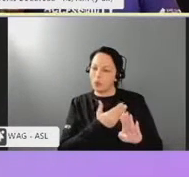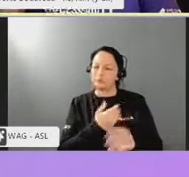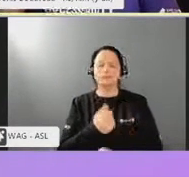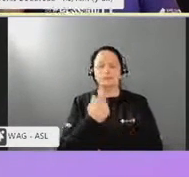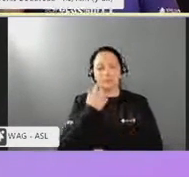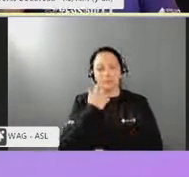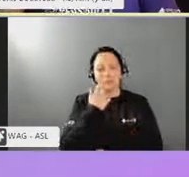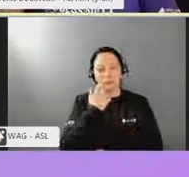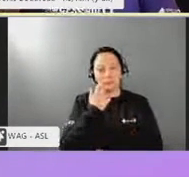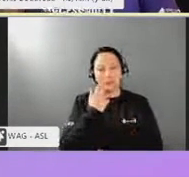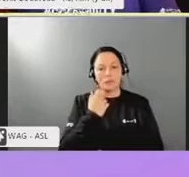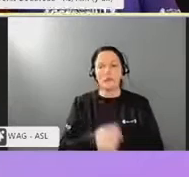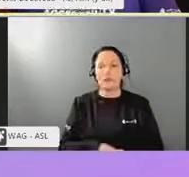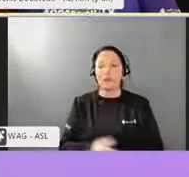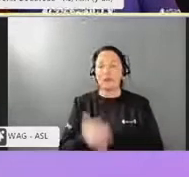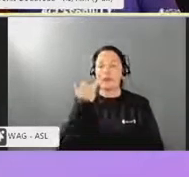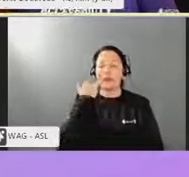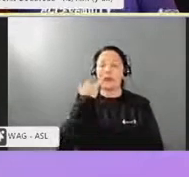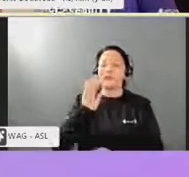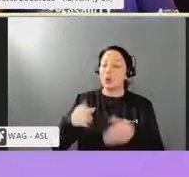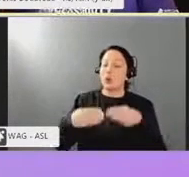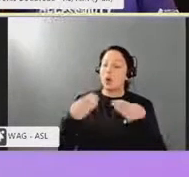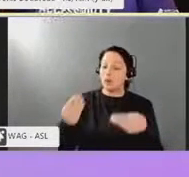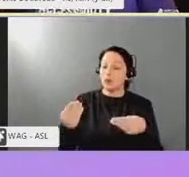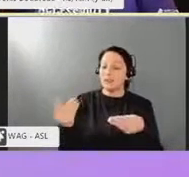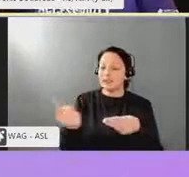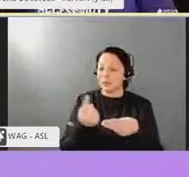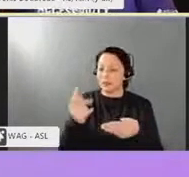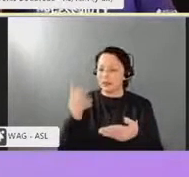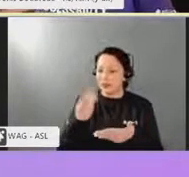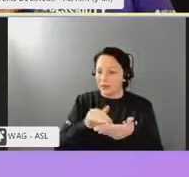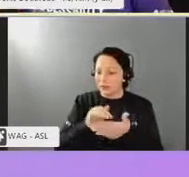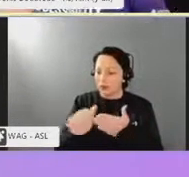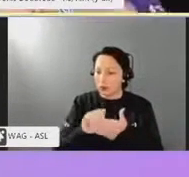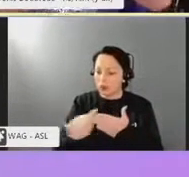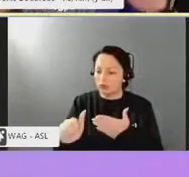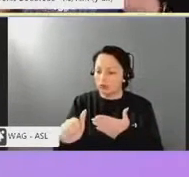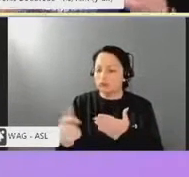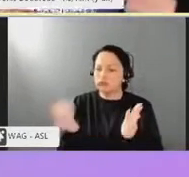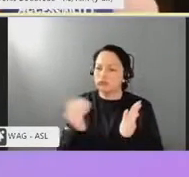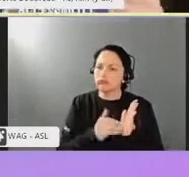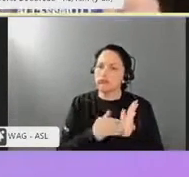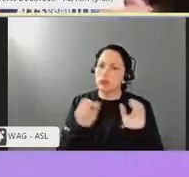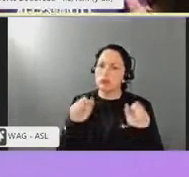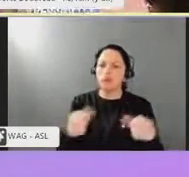still 10% it would still be $50,000 off of that of that